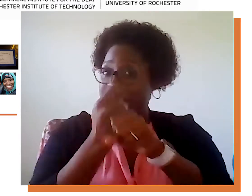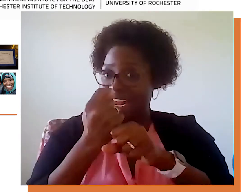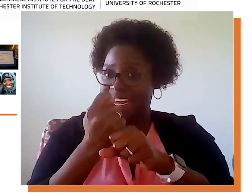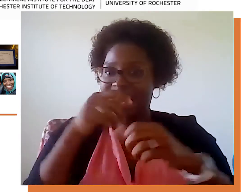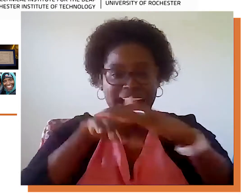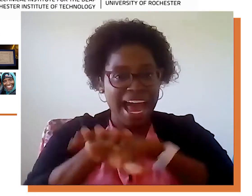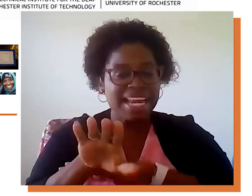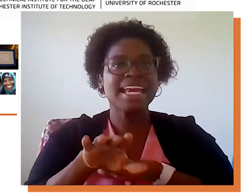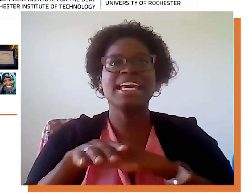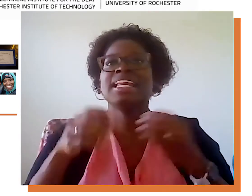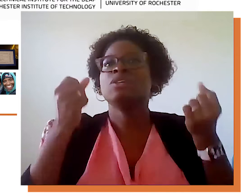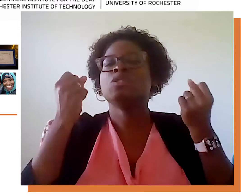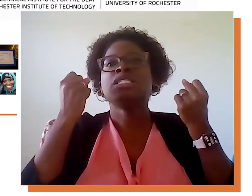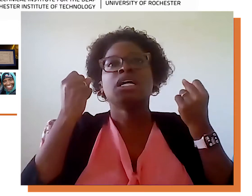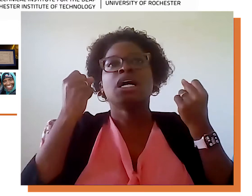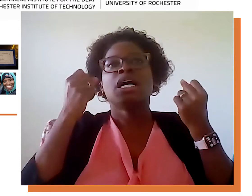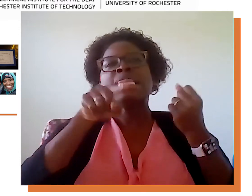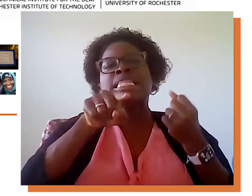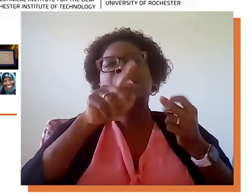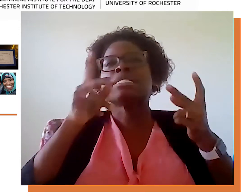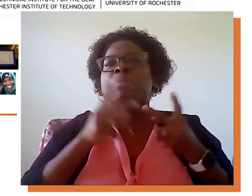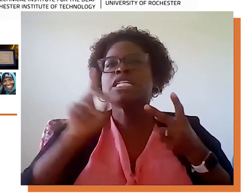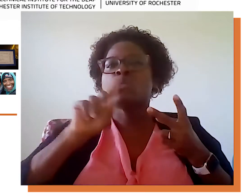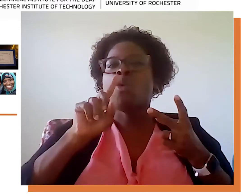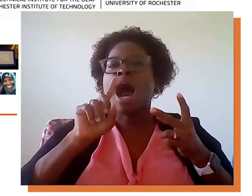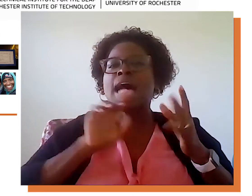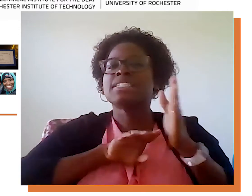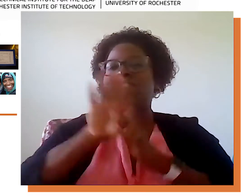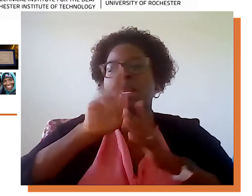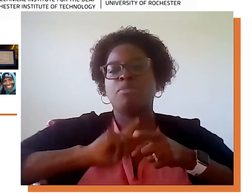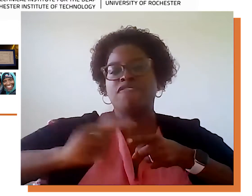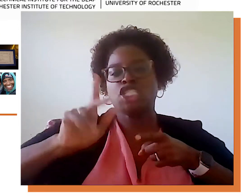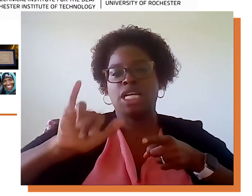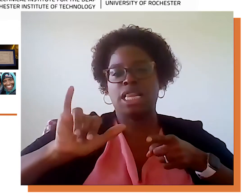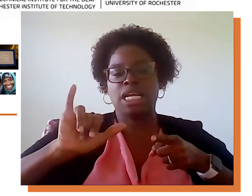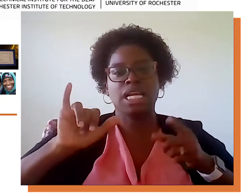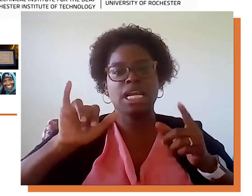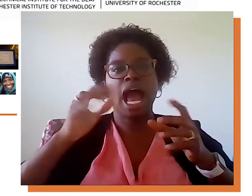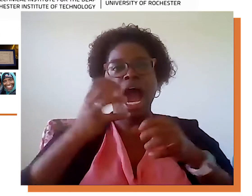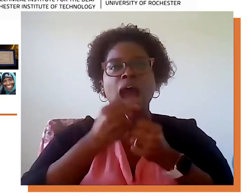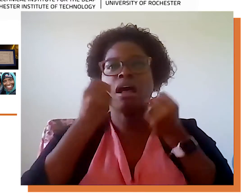But I made it. I got in, and it was a place where I developed professionally.